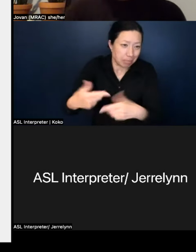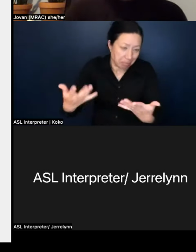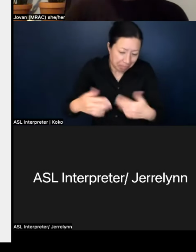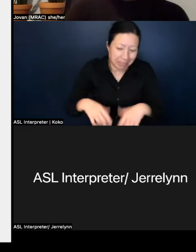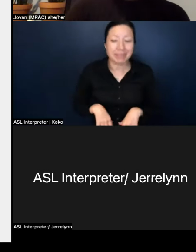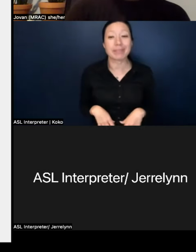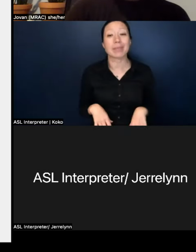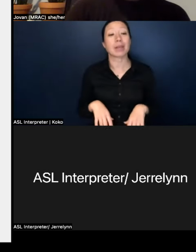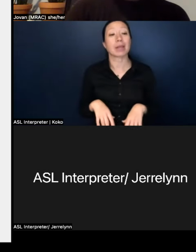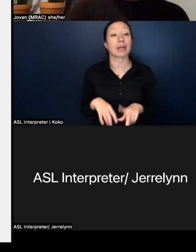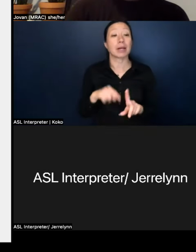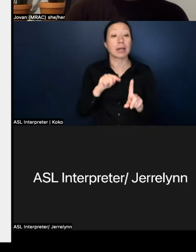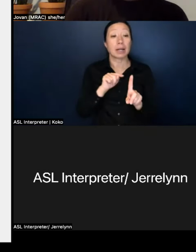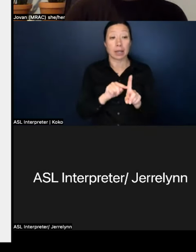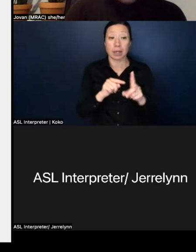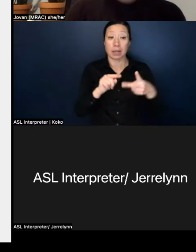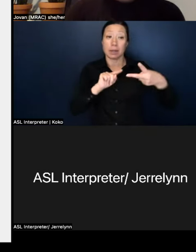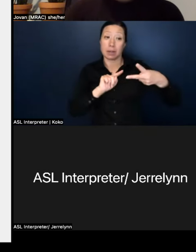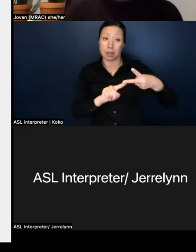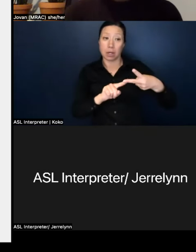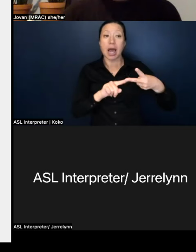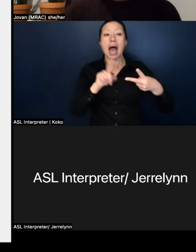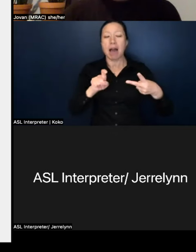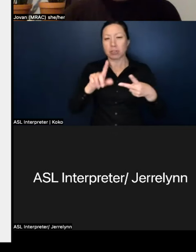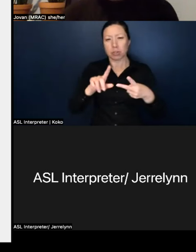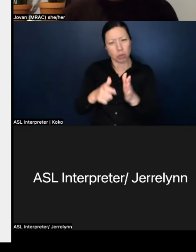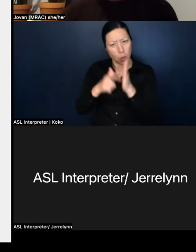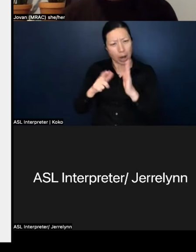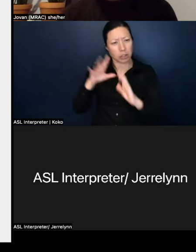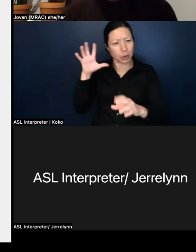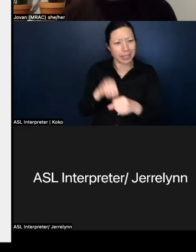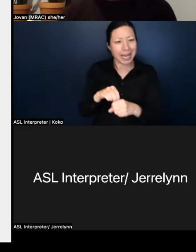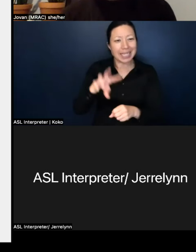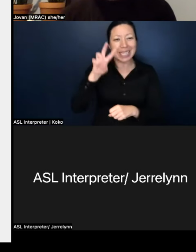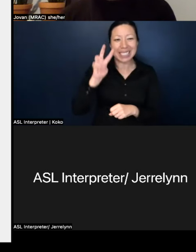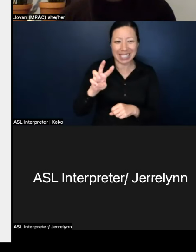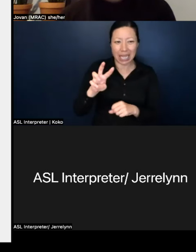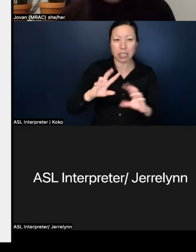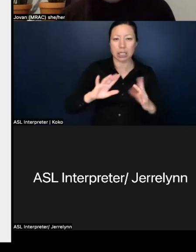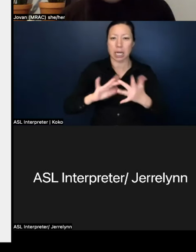These events will focus on expanding the network of selected artists by building relationships